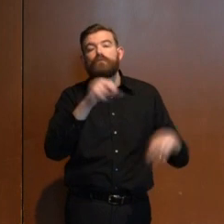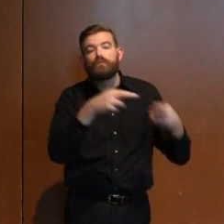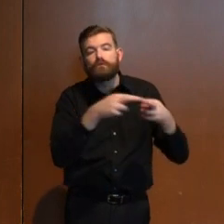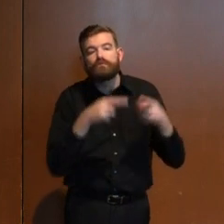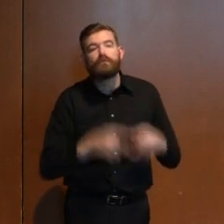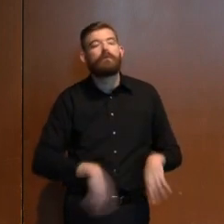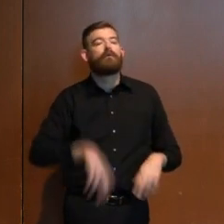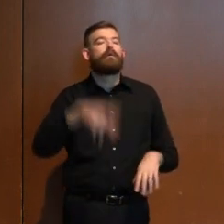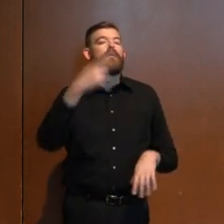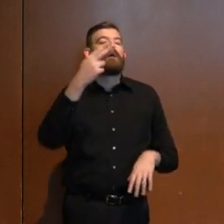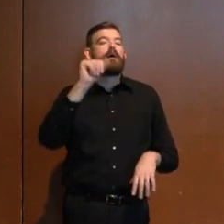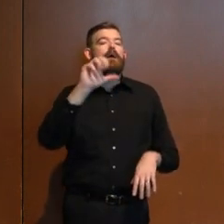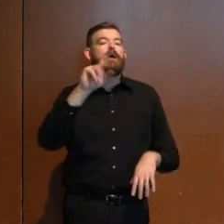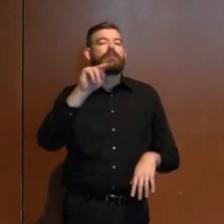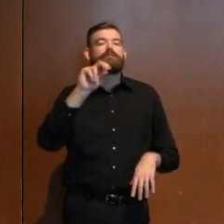WHATEVER A PARTICULAR HOSPITAL